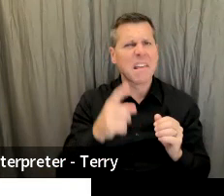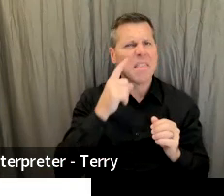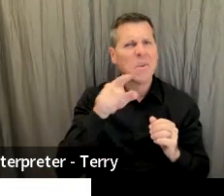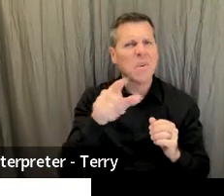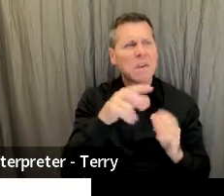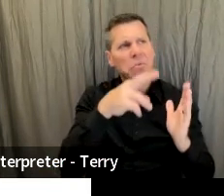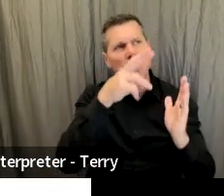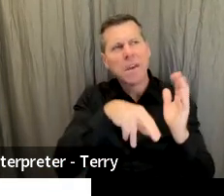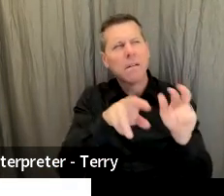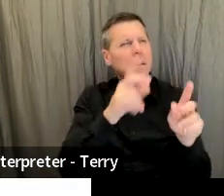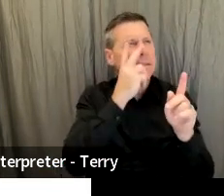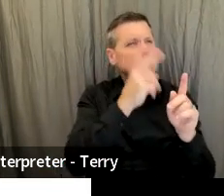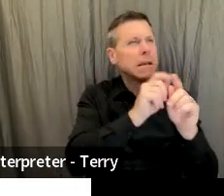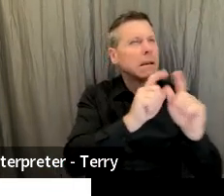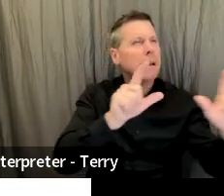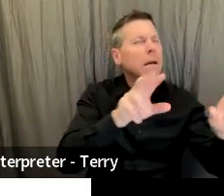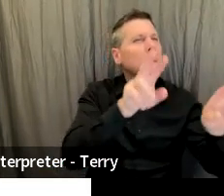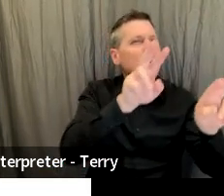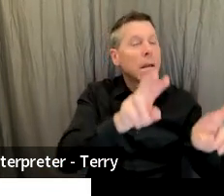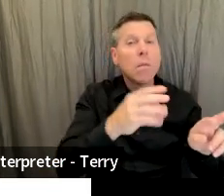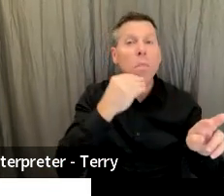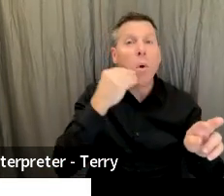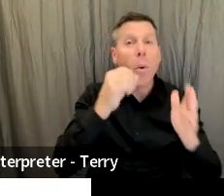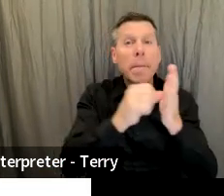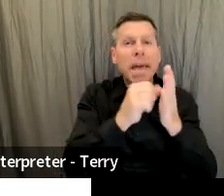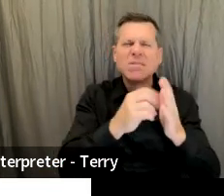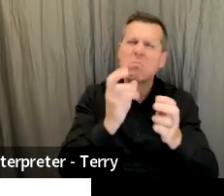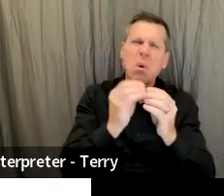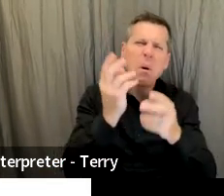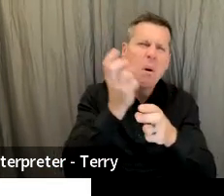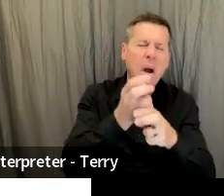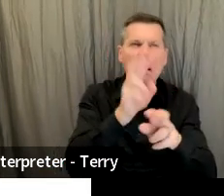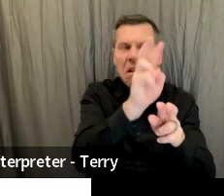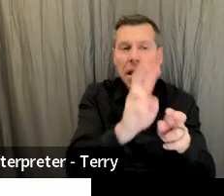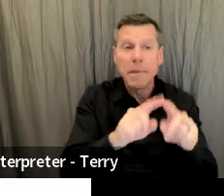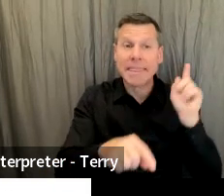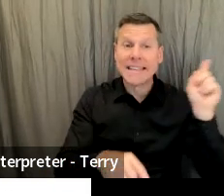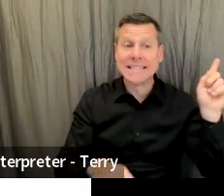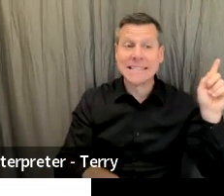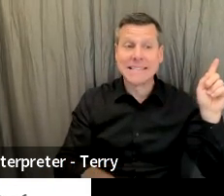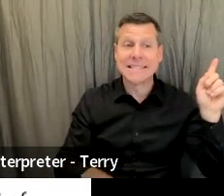You can see this better than you can see the home page. So there's equity minded practices for selecting course texts.